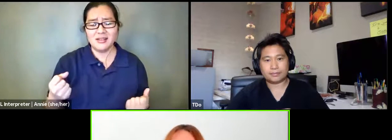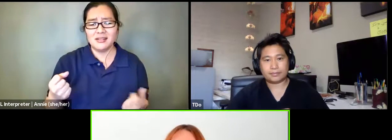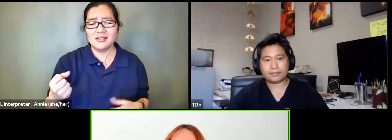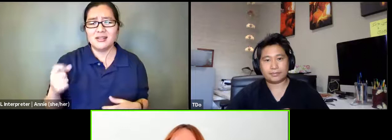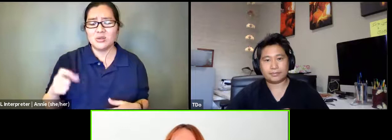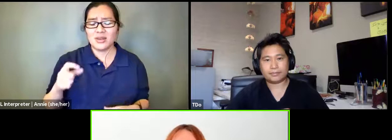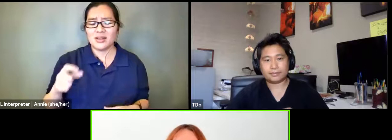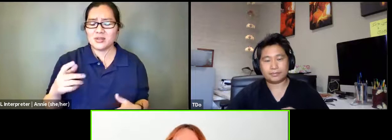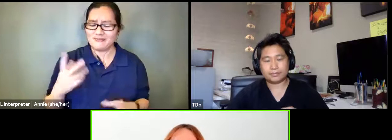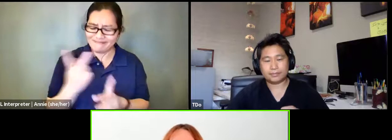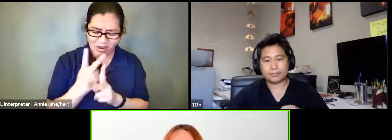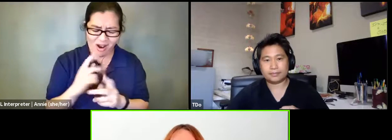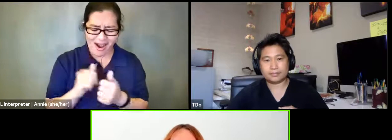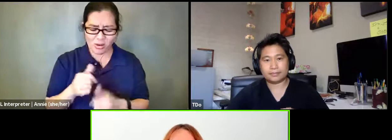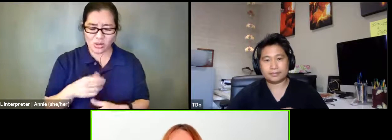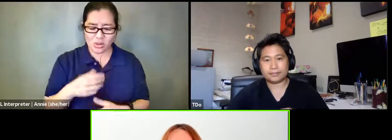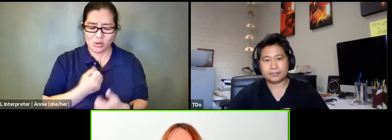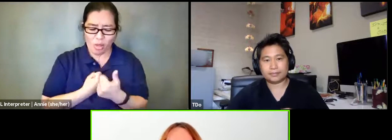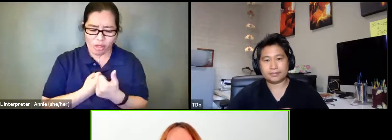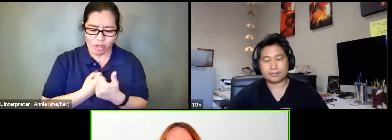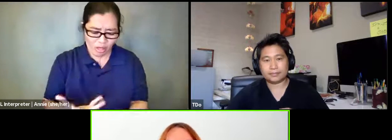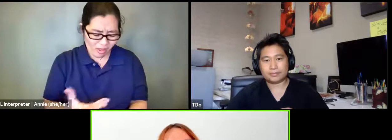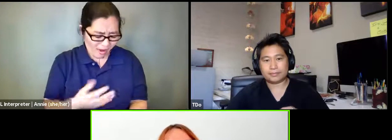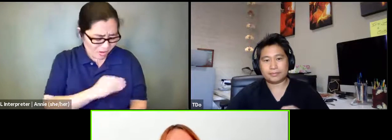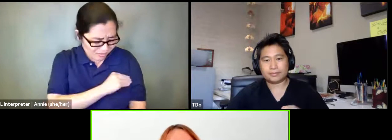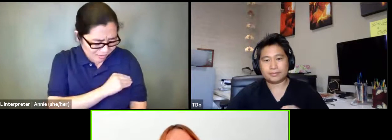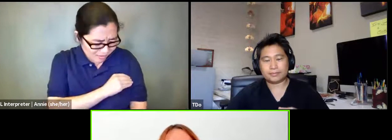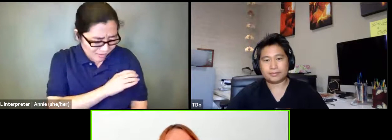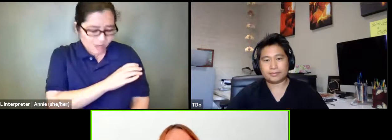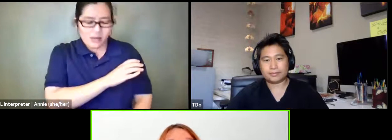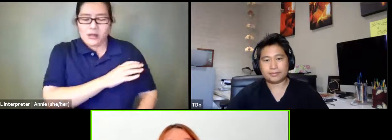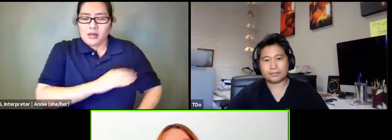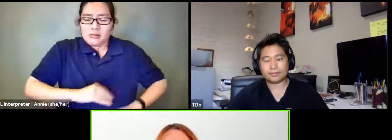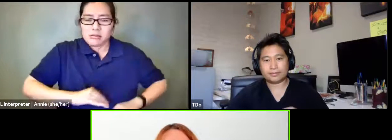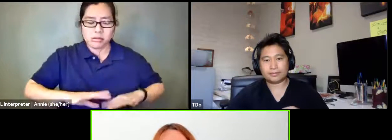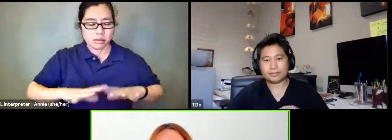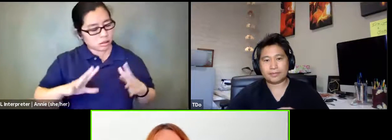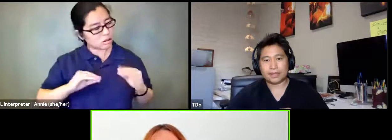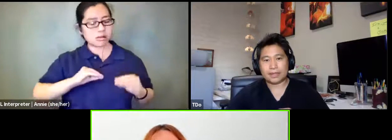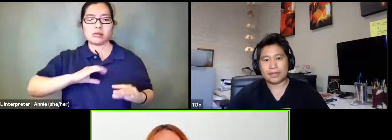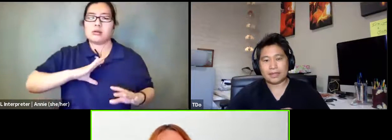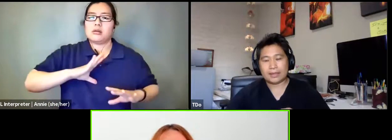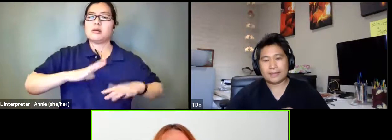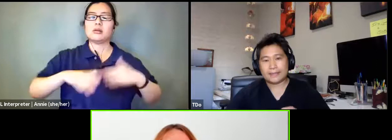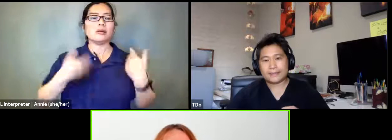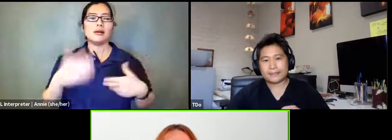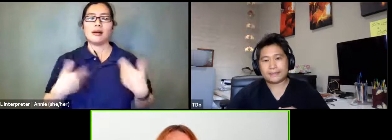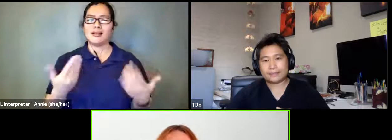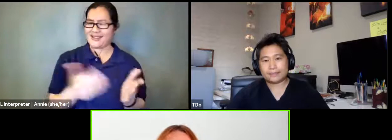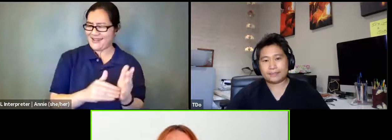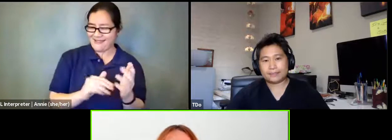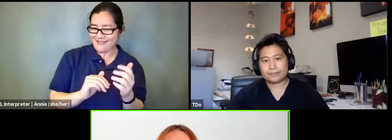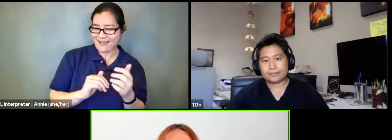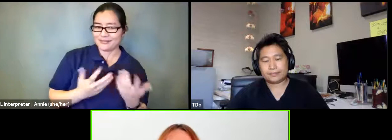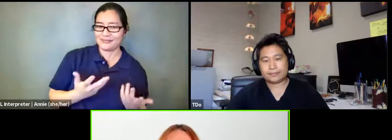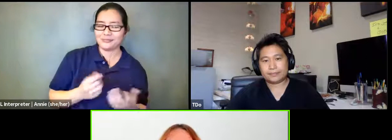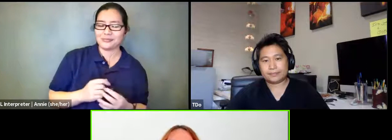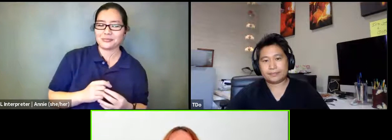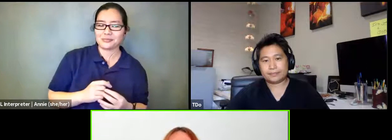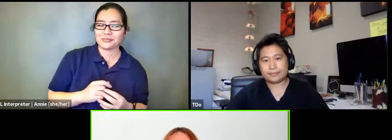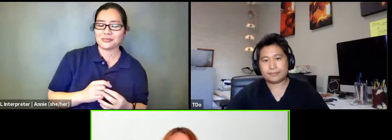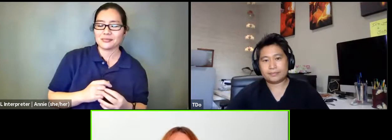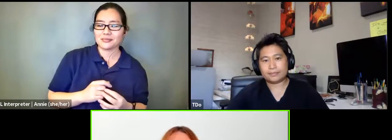you have to refocus, you have to recharge and work through that memory each time.